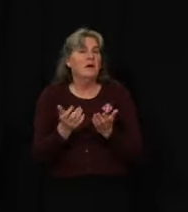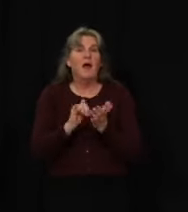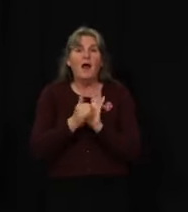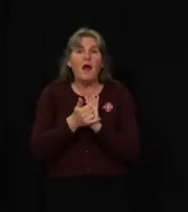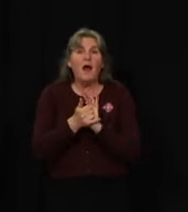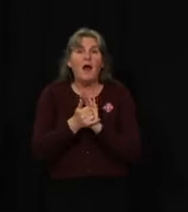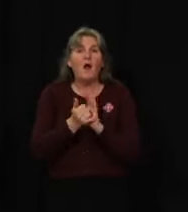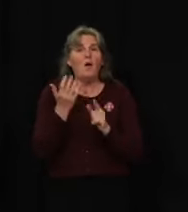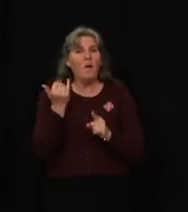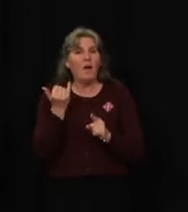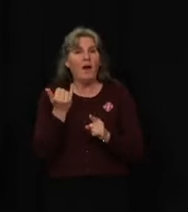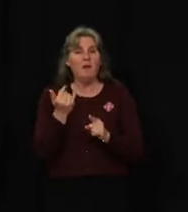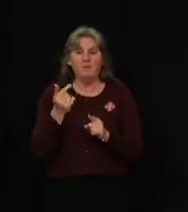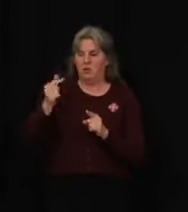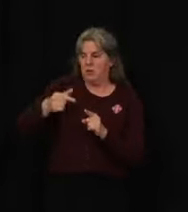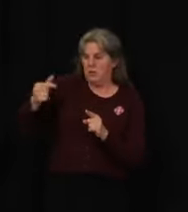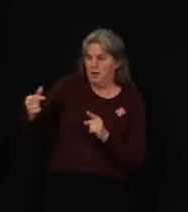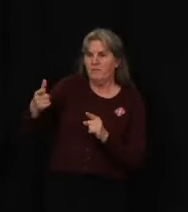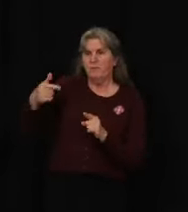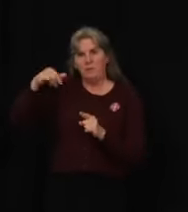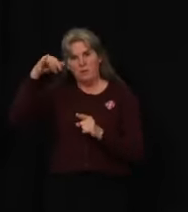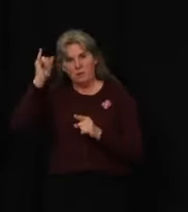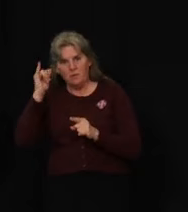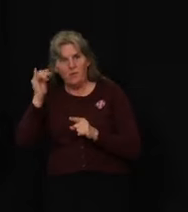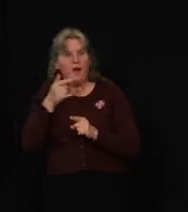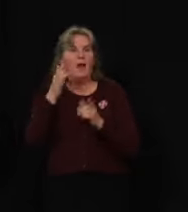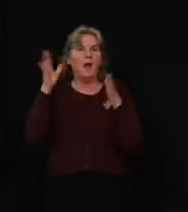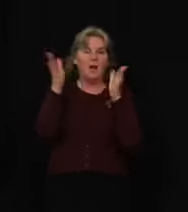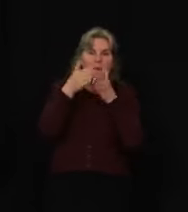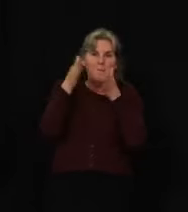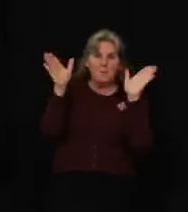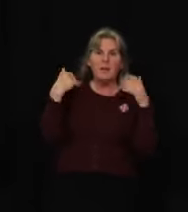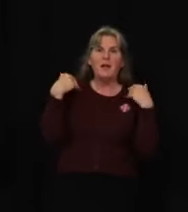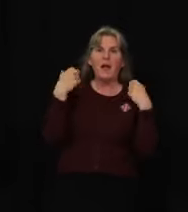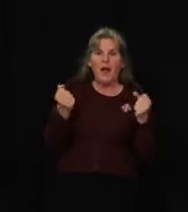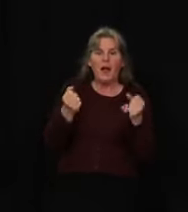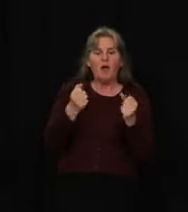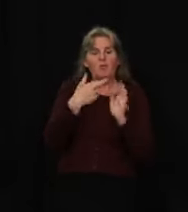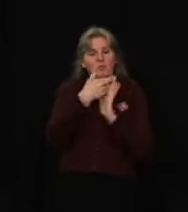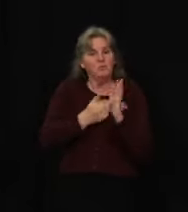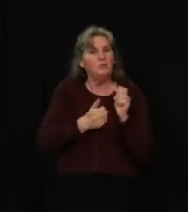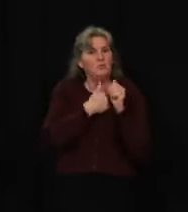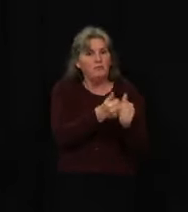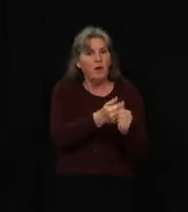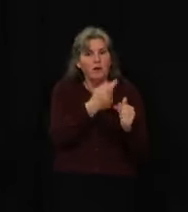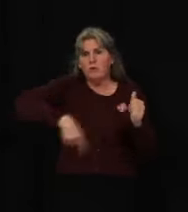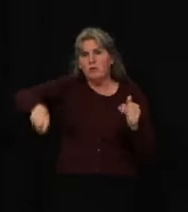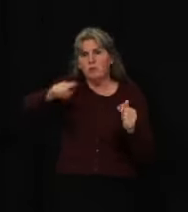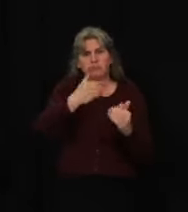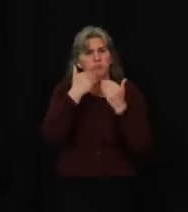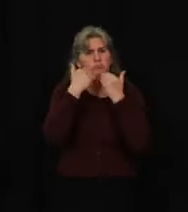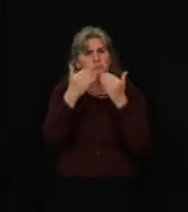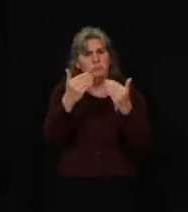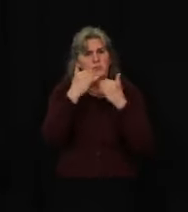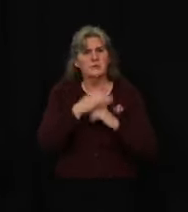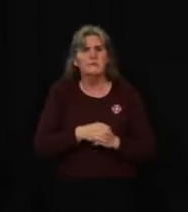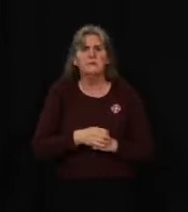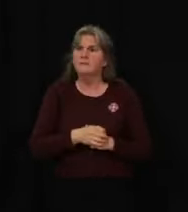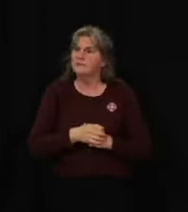because of the government's and your adherence to public health advice and direction early on. This swift and strict closure of